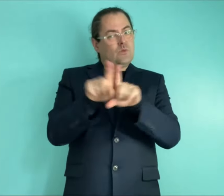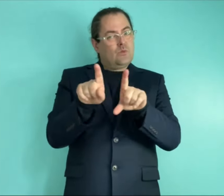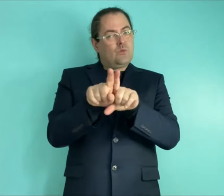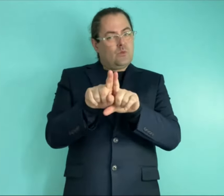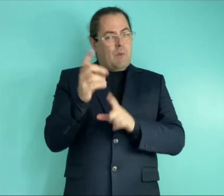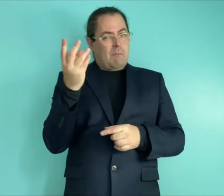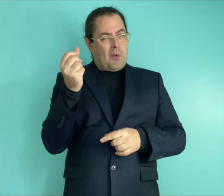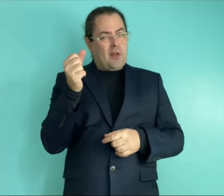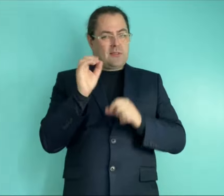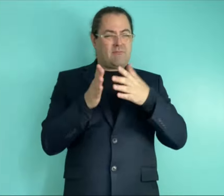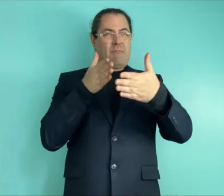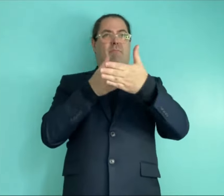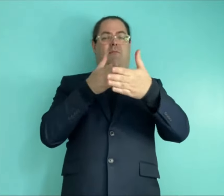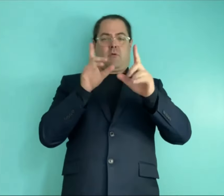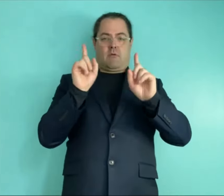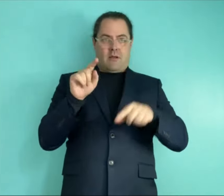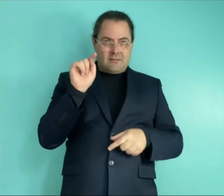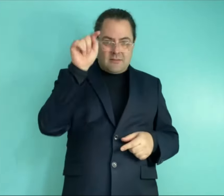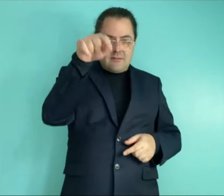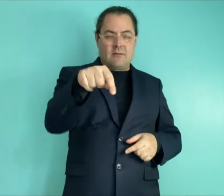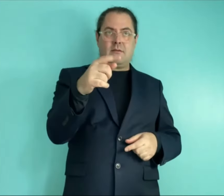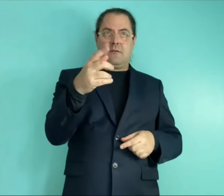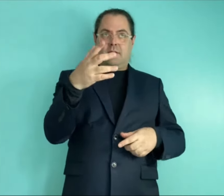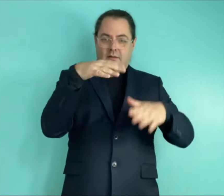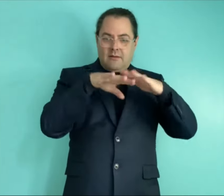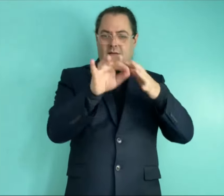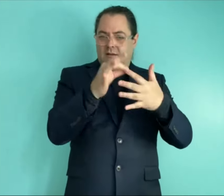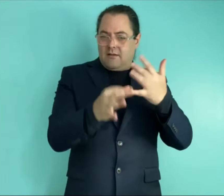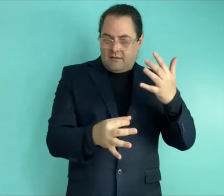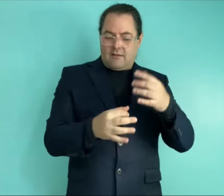is an opportunity. This platform provides that opportunity and I would like to say to